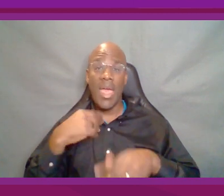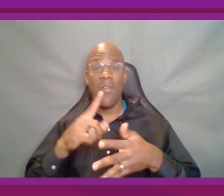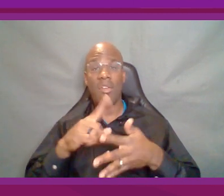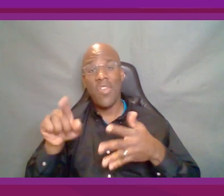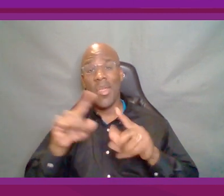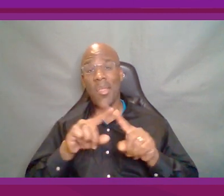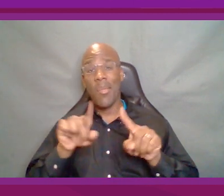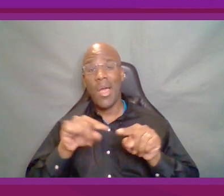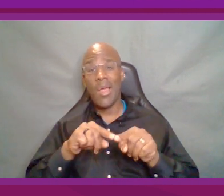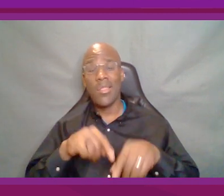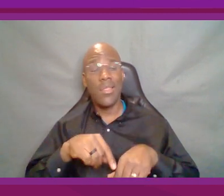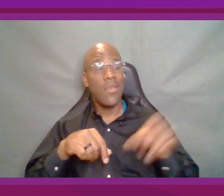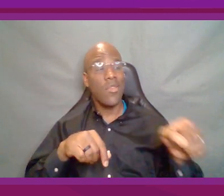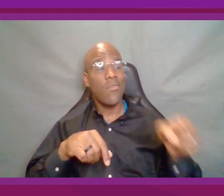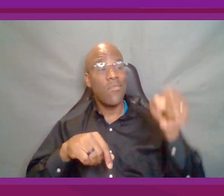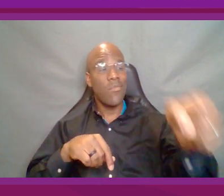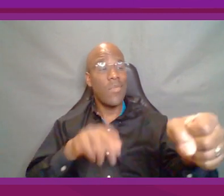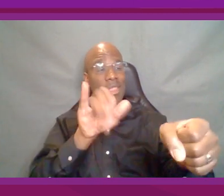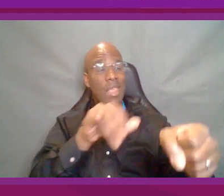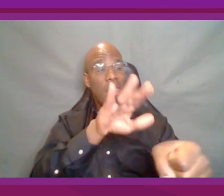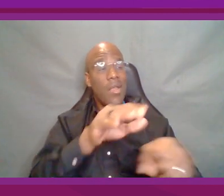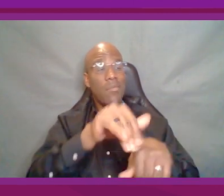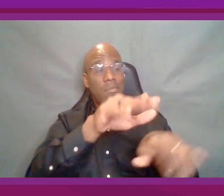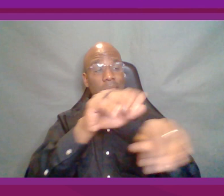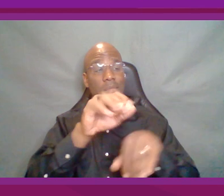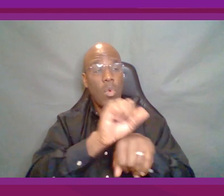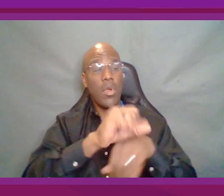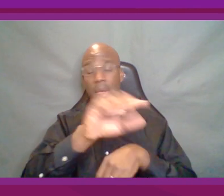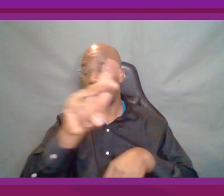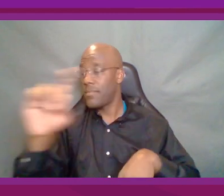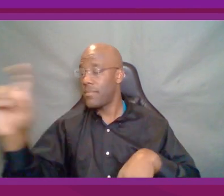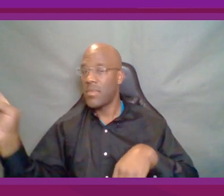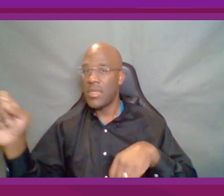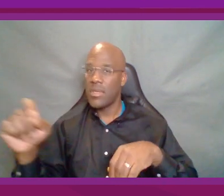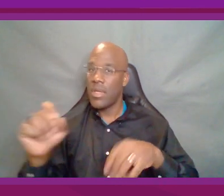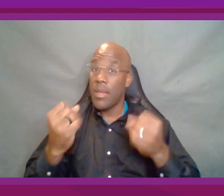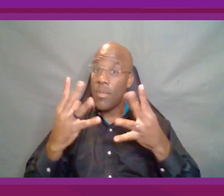let's check that box and this is where you're gonna stay. And many times I had to explain